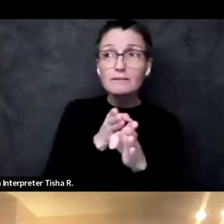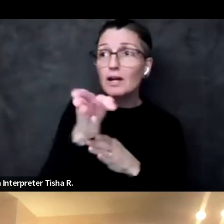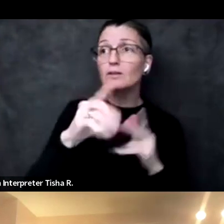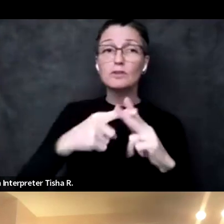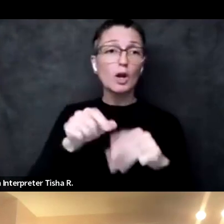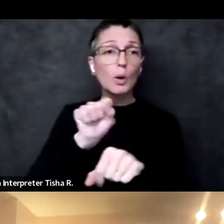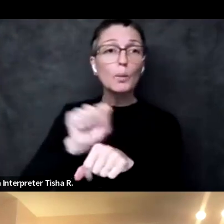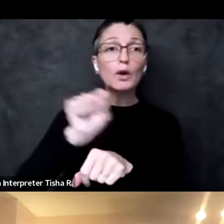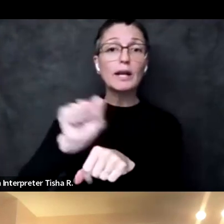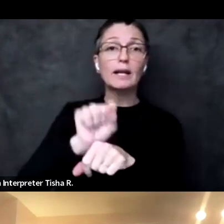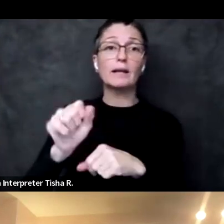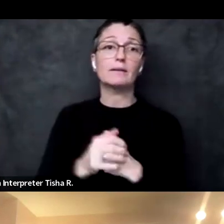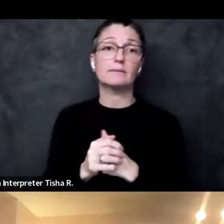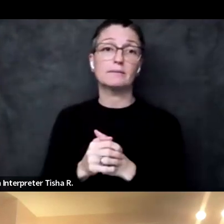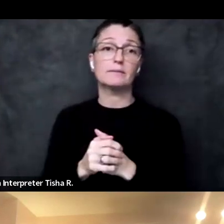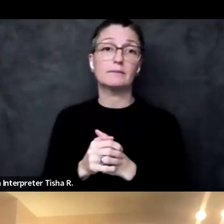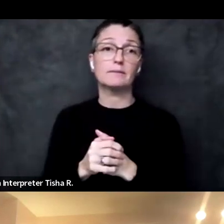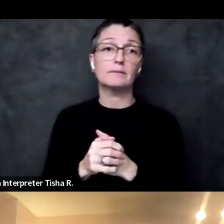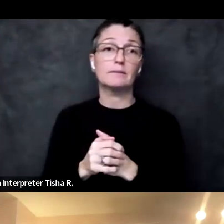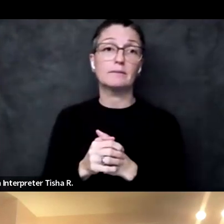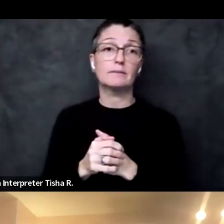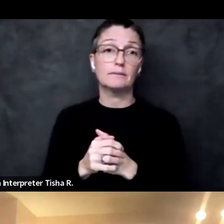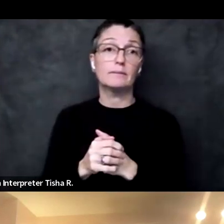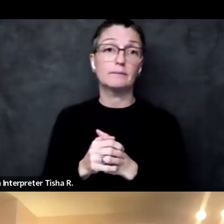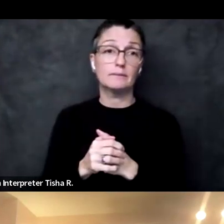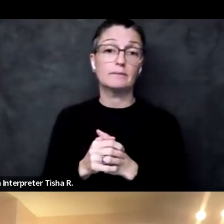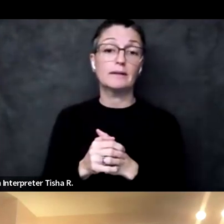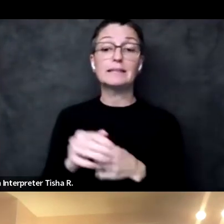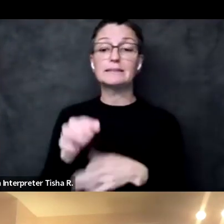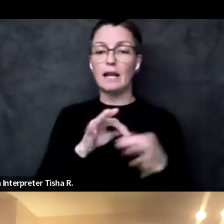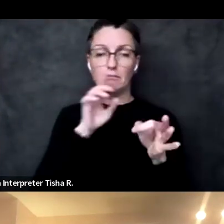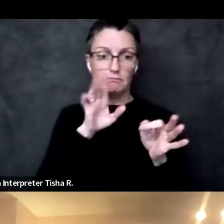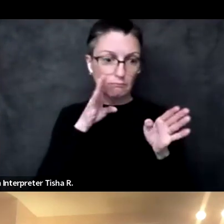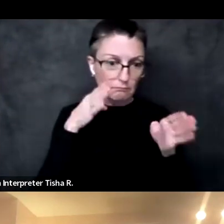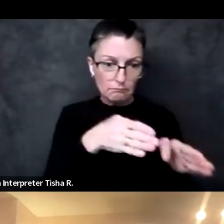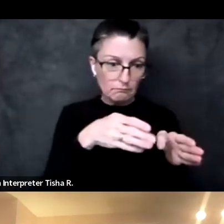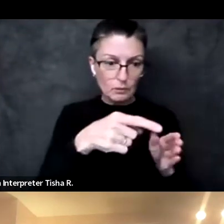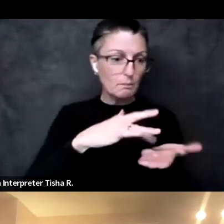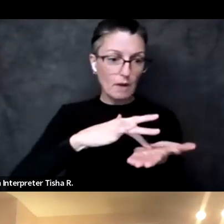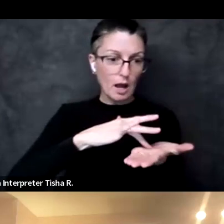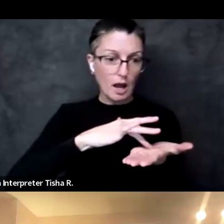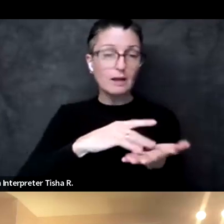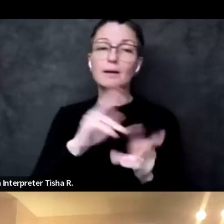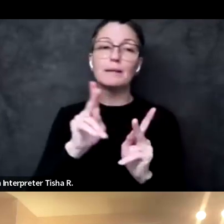instead of focusing on the medical aspect, which people can Google it.